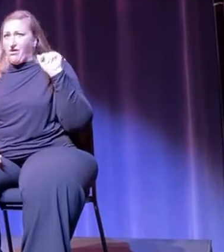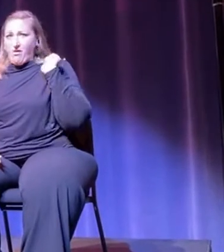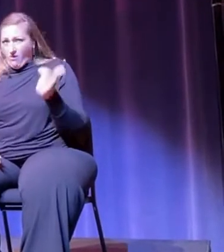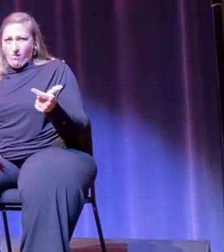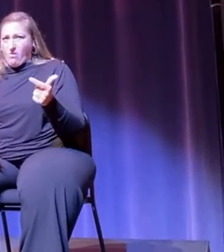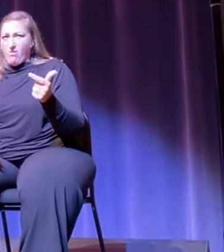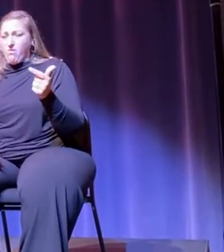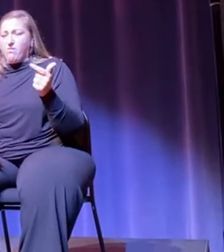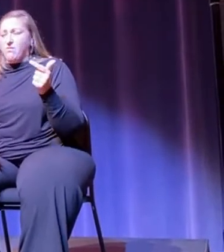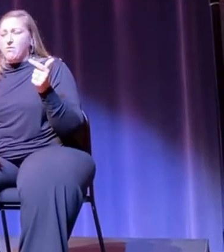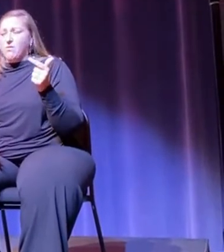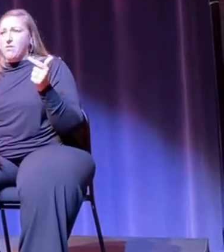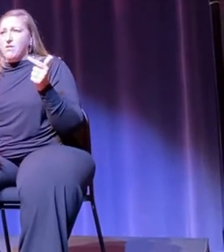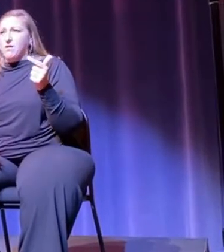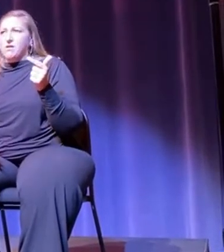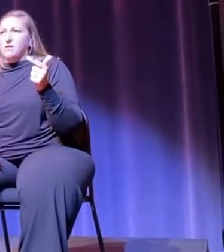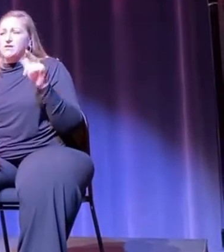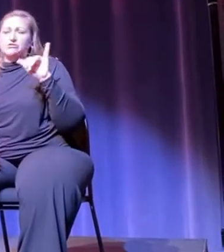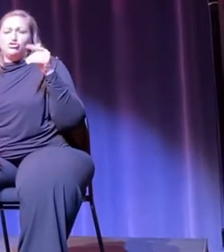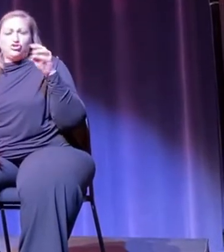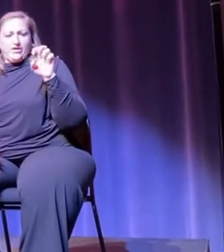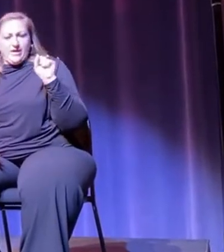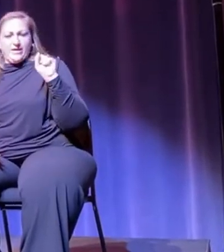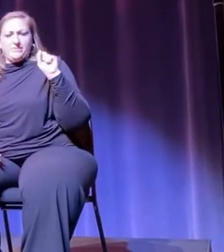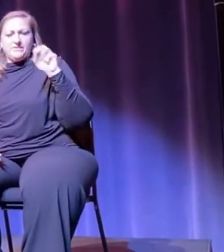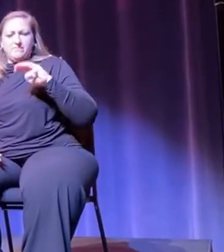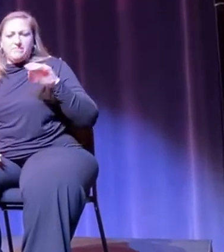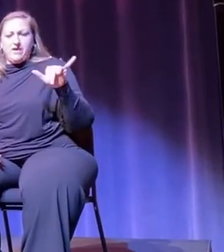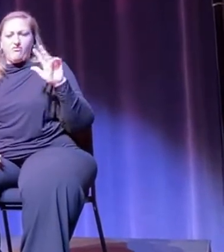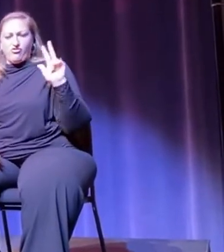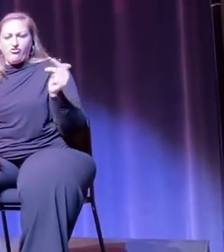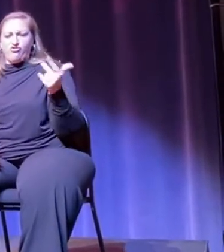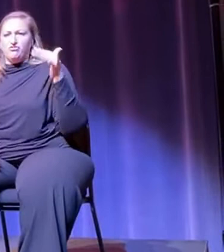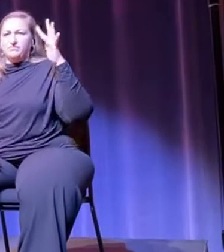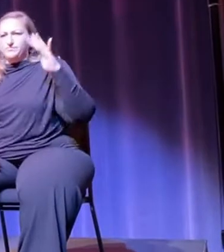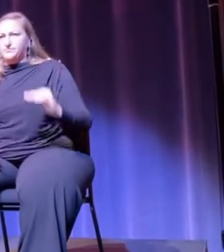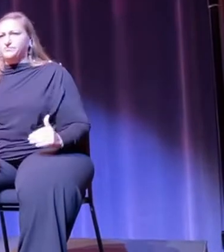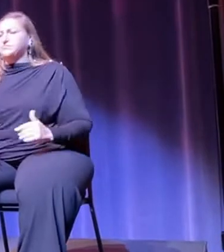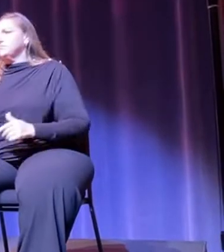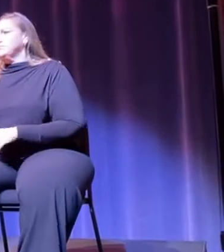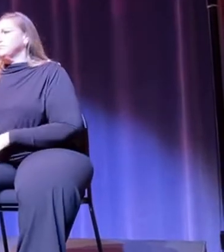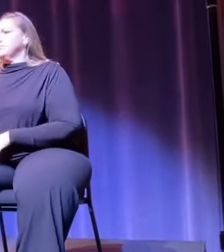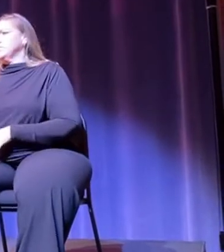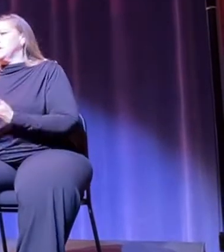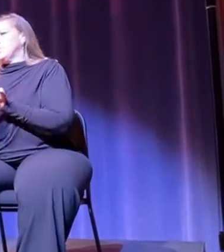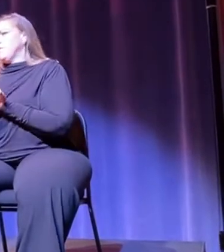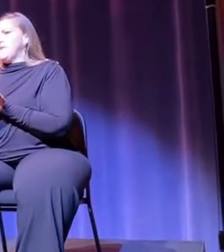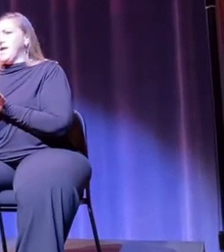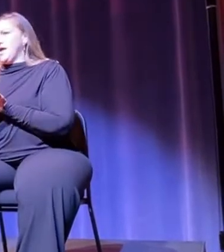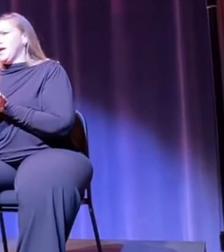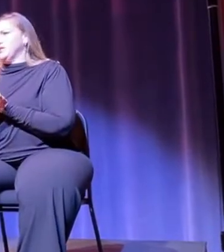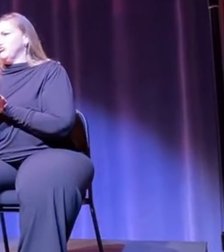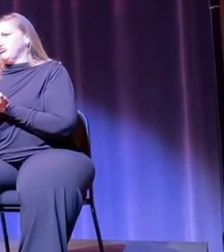trans Black, J MASE III. There's something about poetry that doesn't wanna pay trans people specifically.